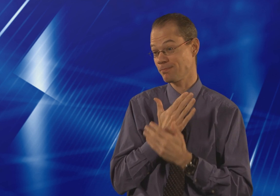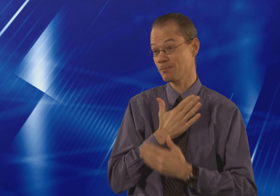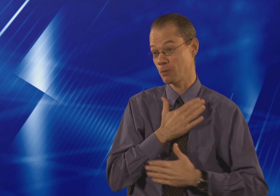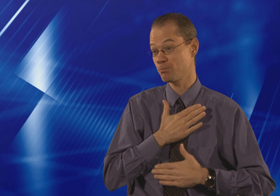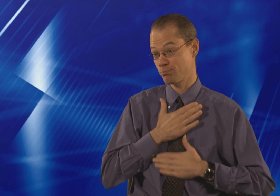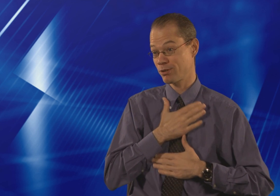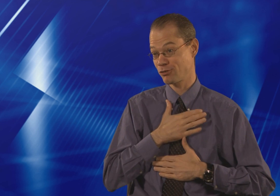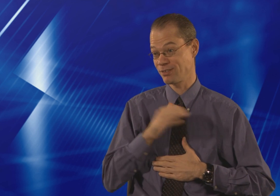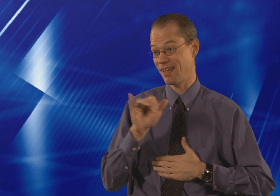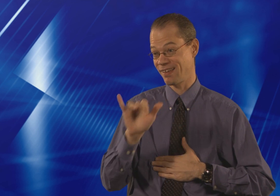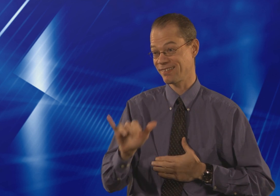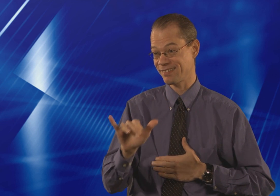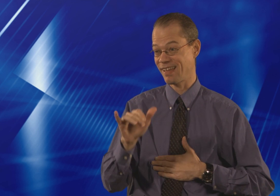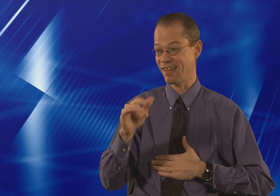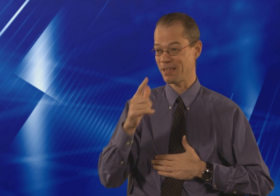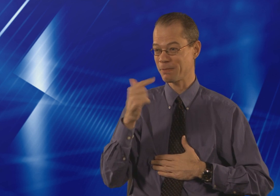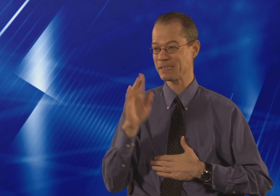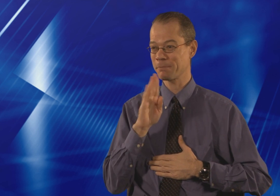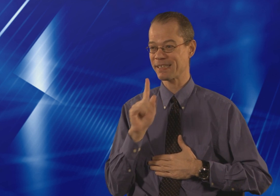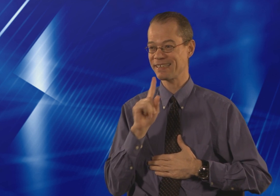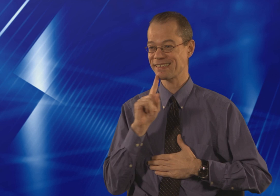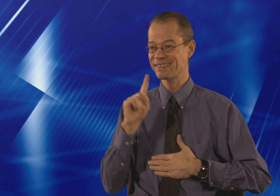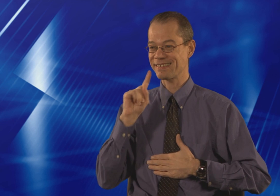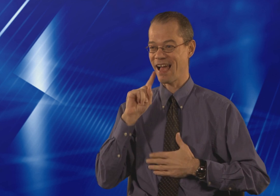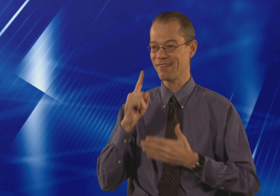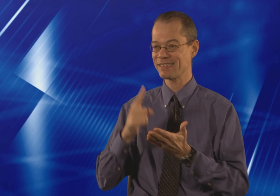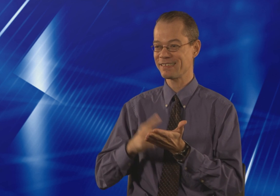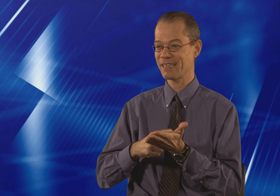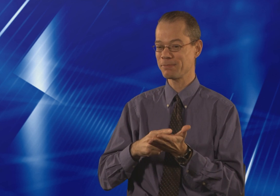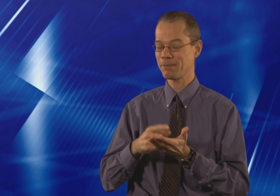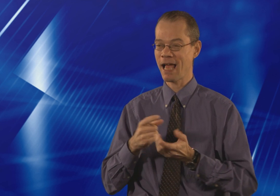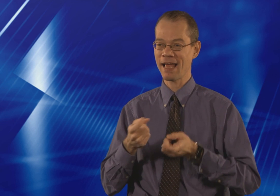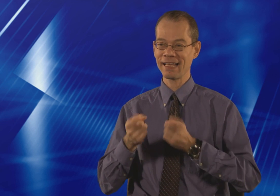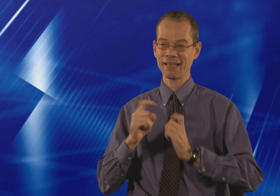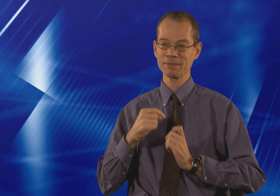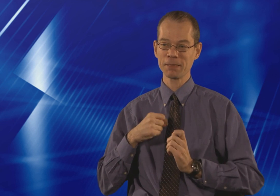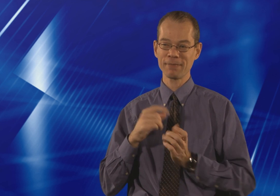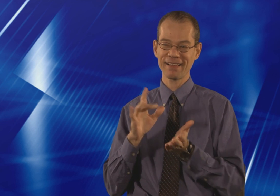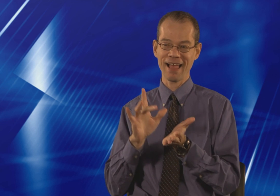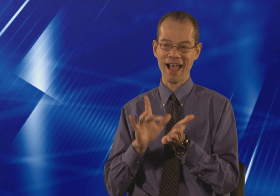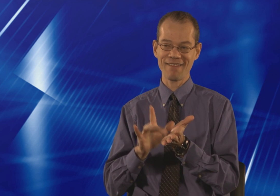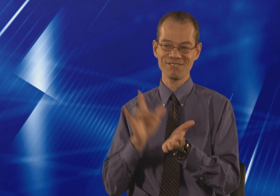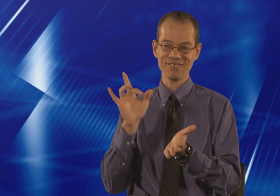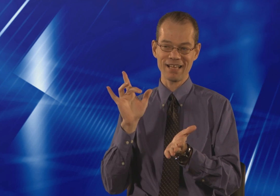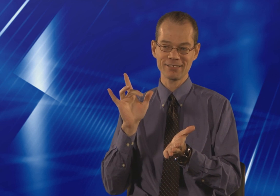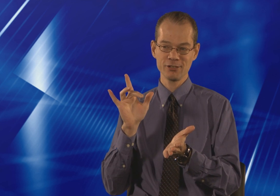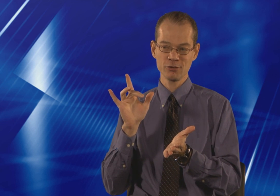They seem to really appreciate that because being deaf sometimes gives me an advantage.